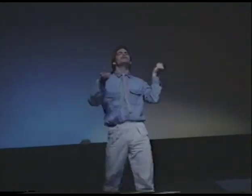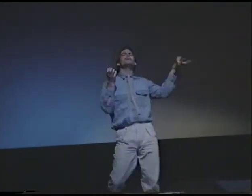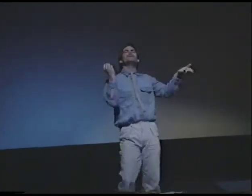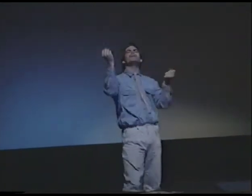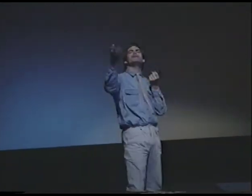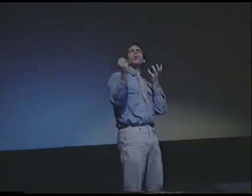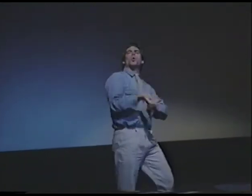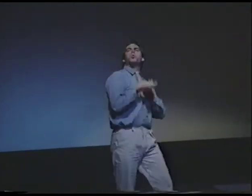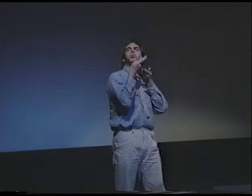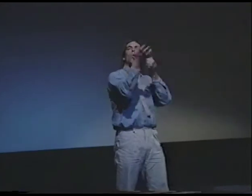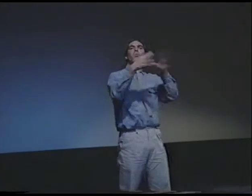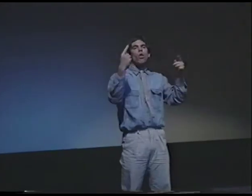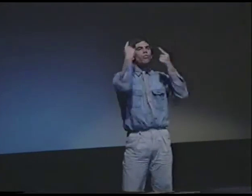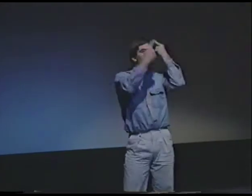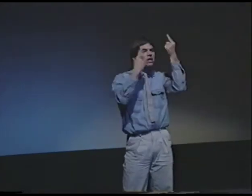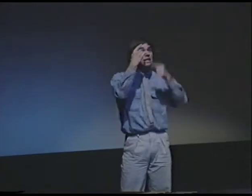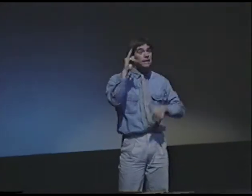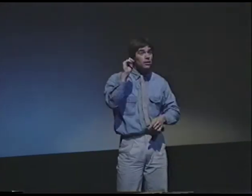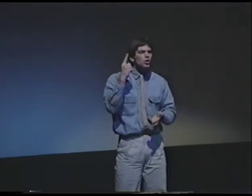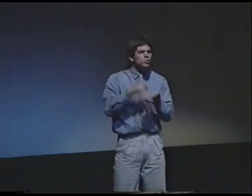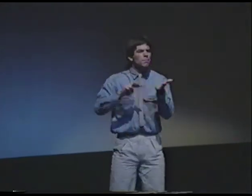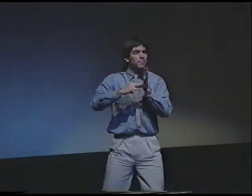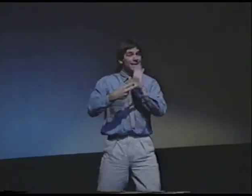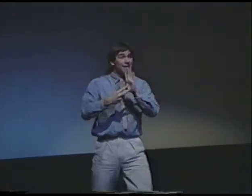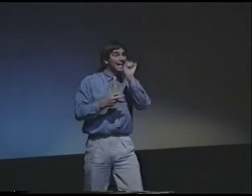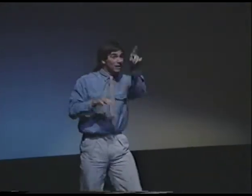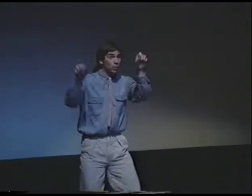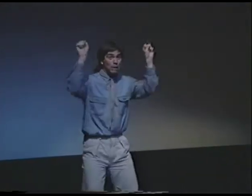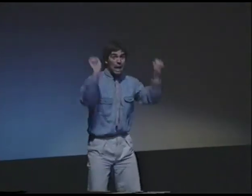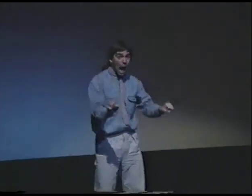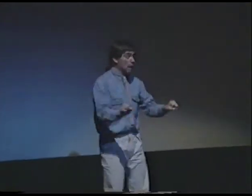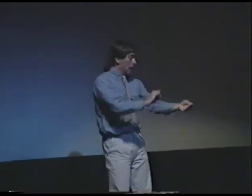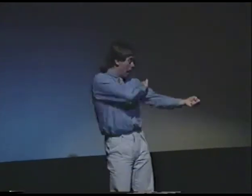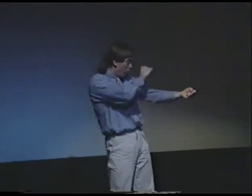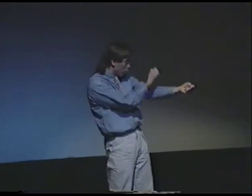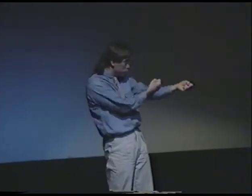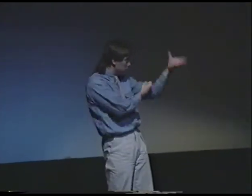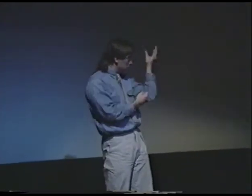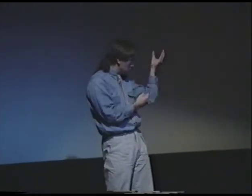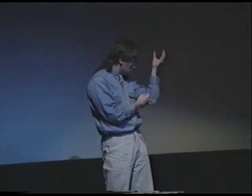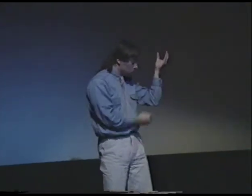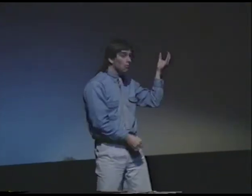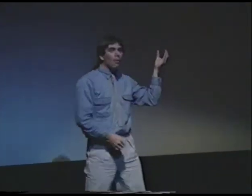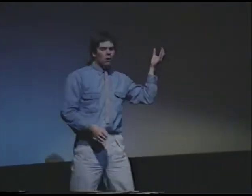And your heart understands it. And it just comes out of you without thinking. That's what I mean.